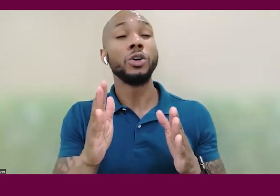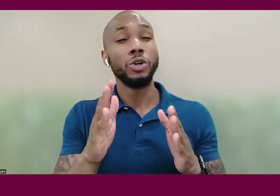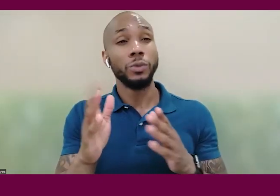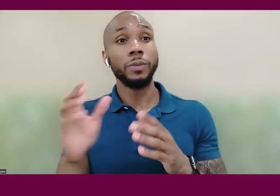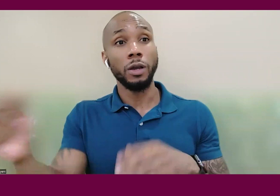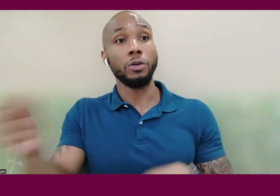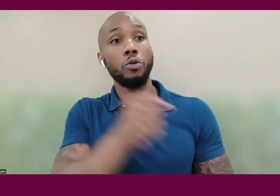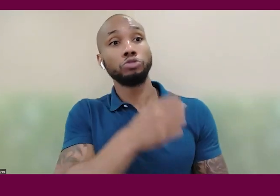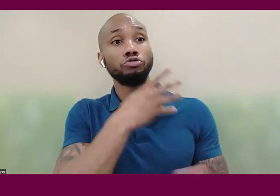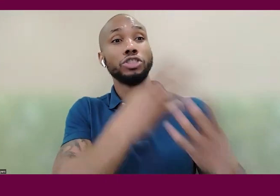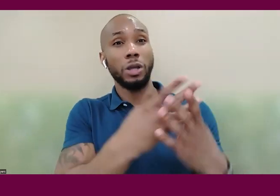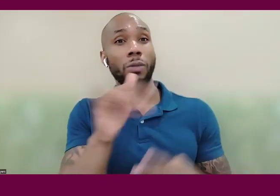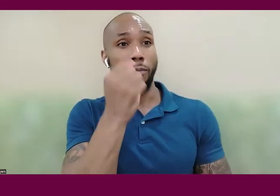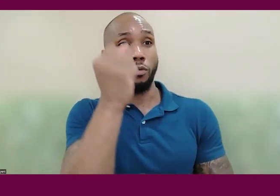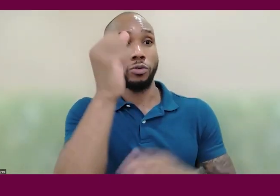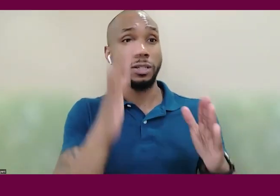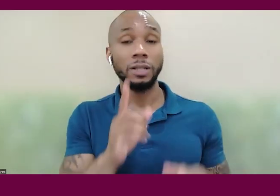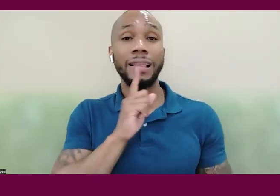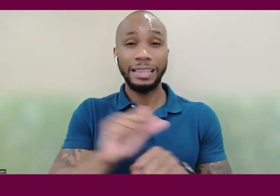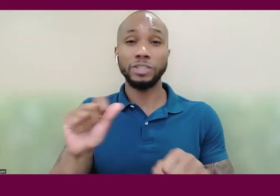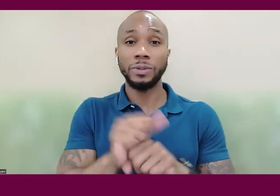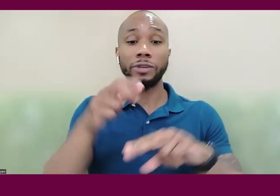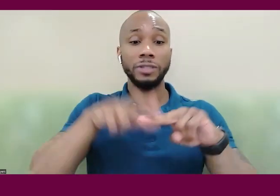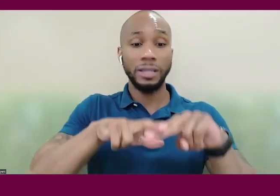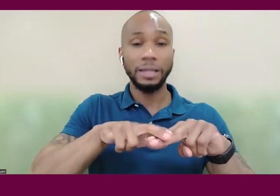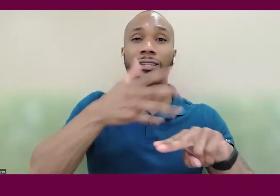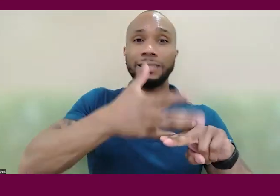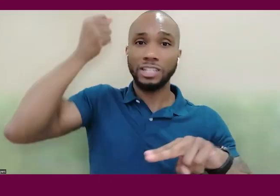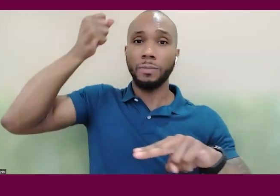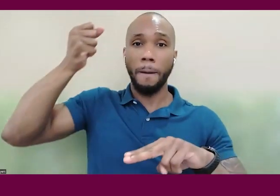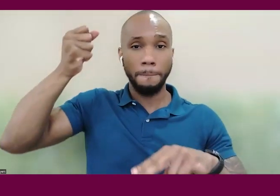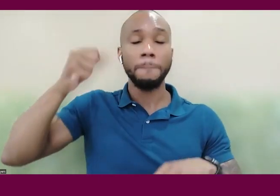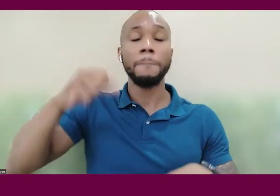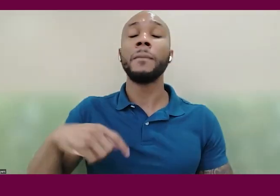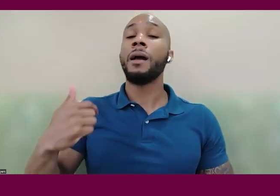You can go to jail like one," snatching them out of their chairs.